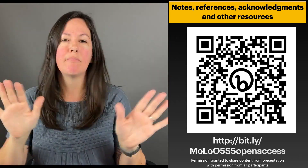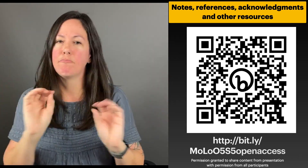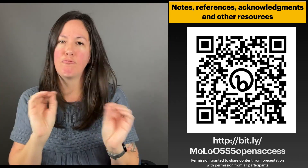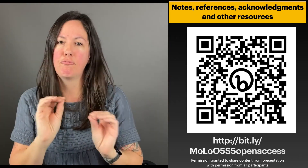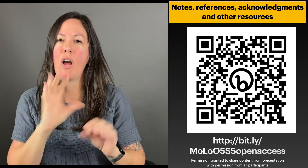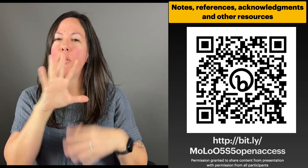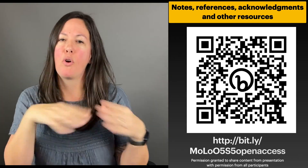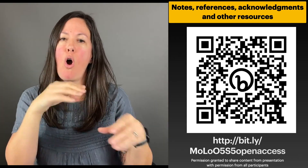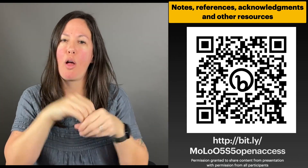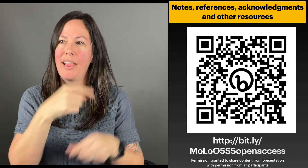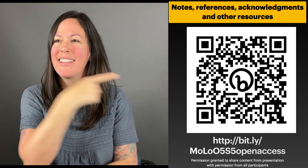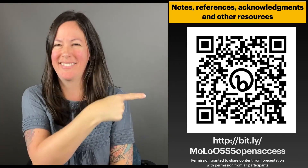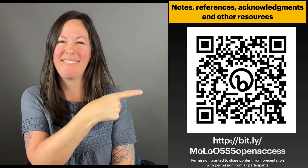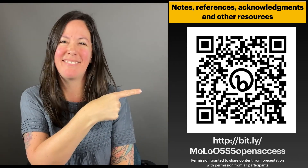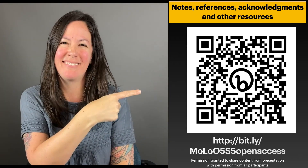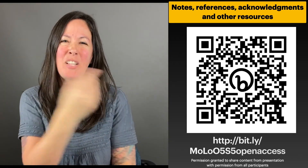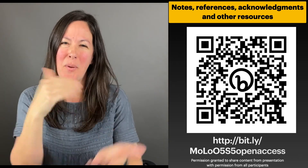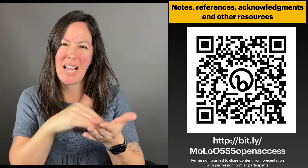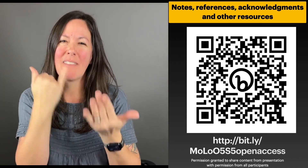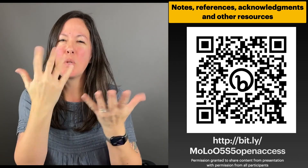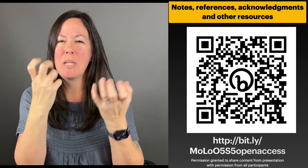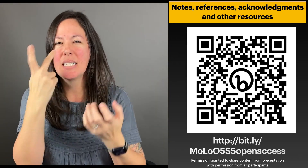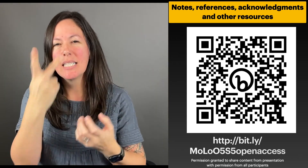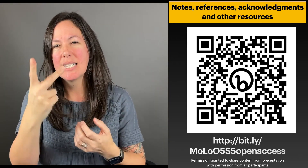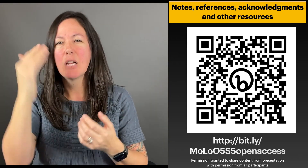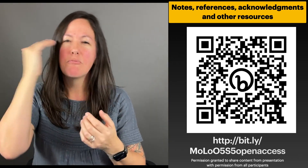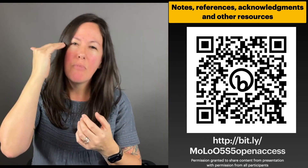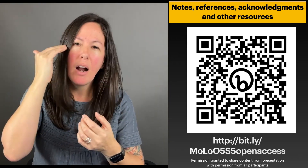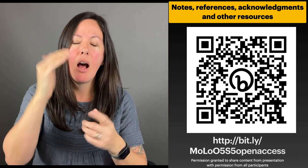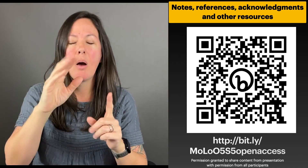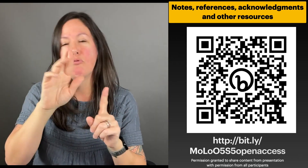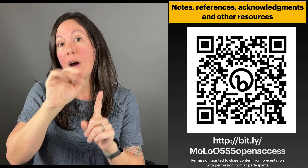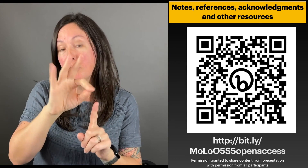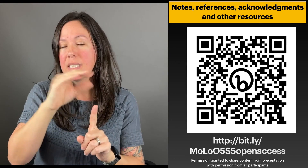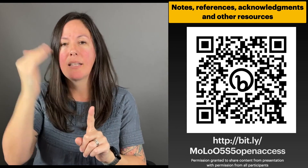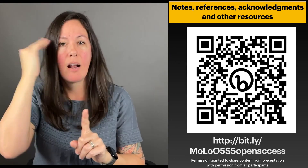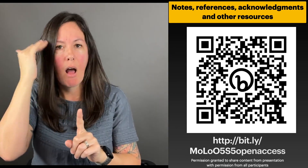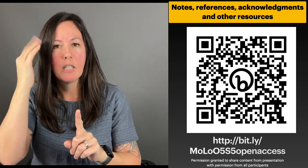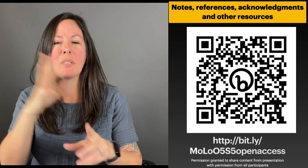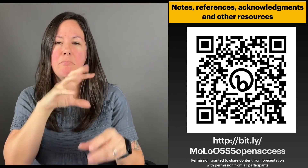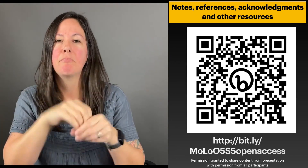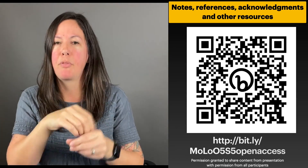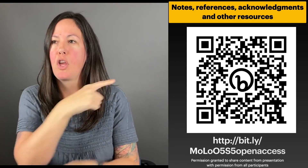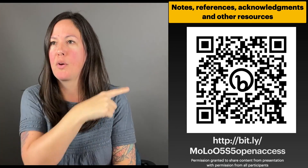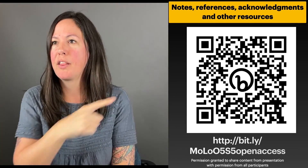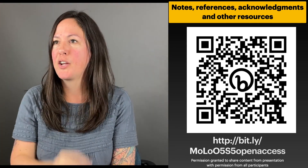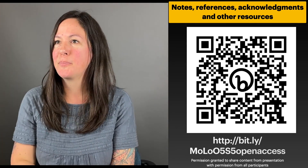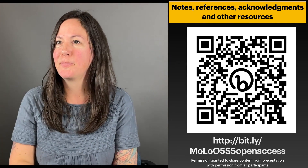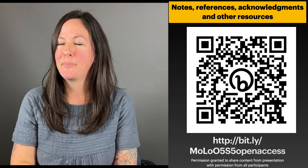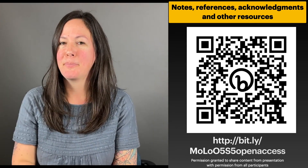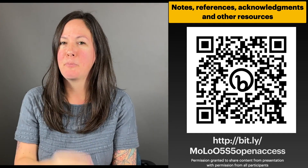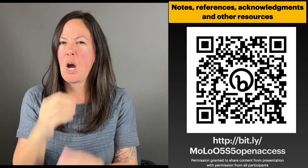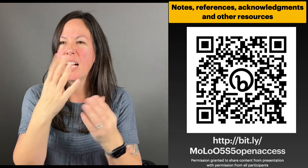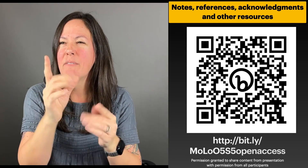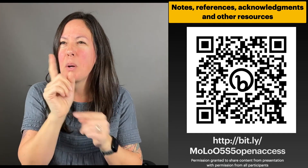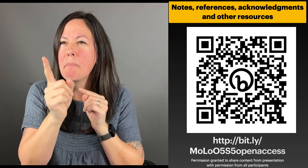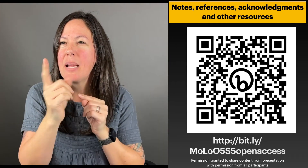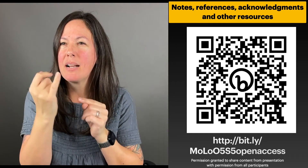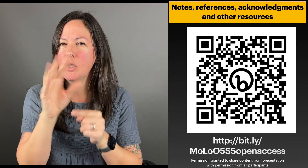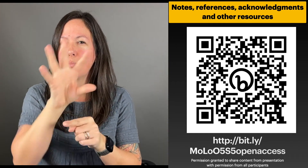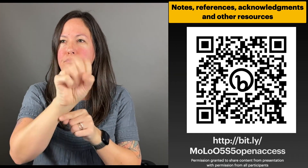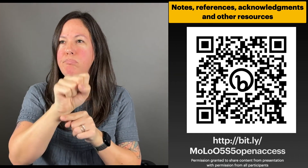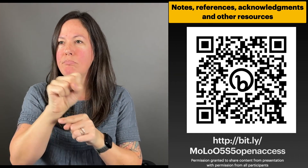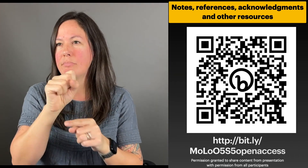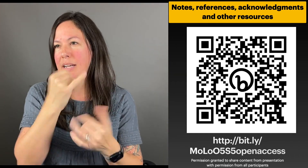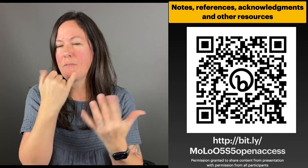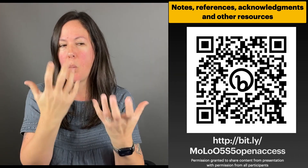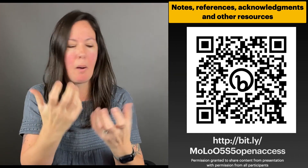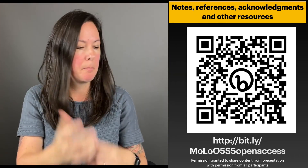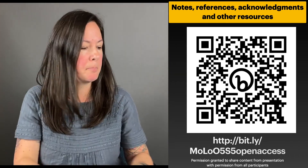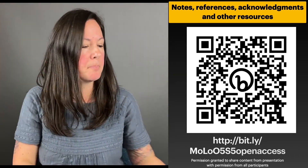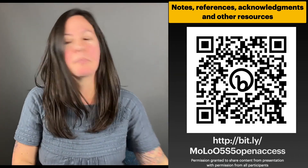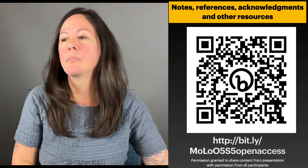Also I will have notes and acknowledgements plus some other resources on that page instead of in the end of my presentation today.